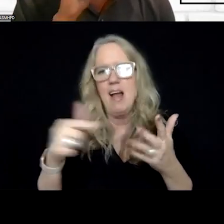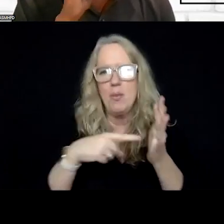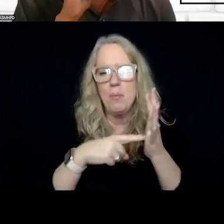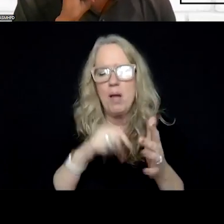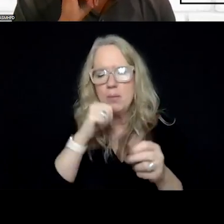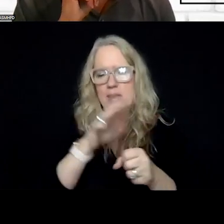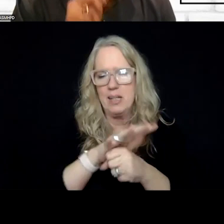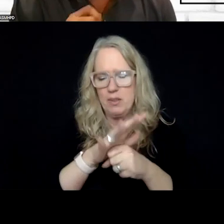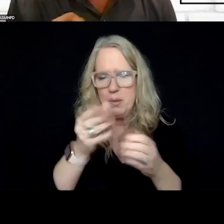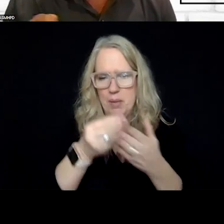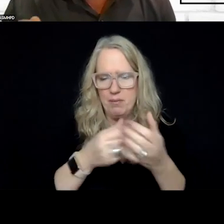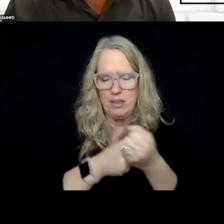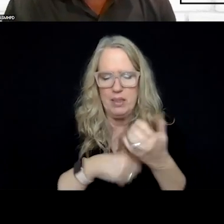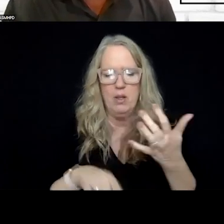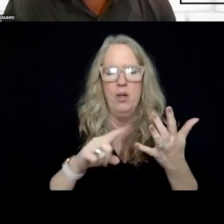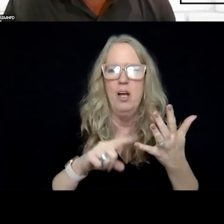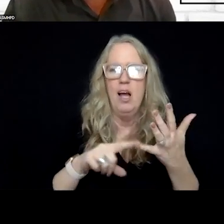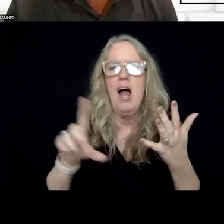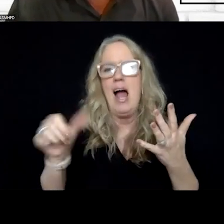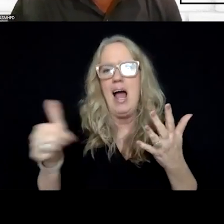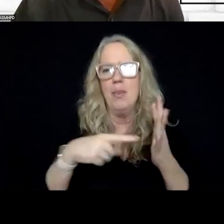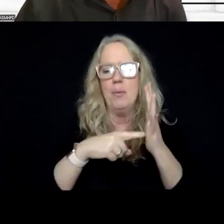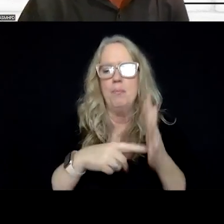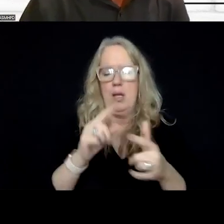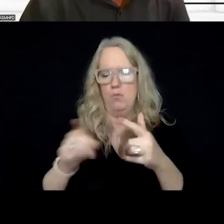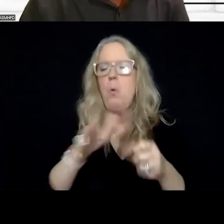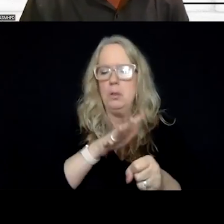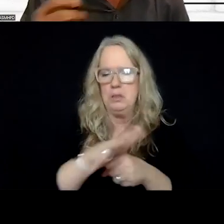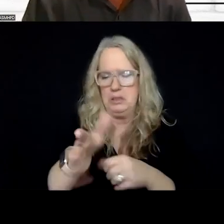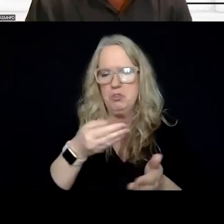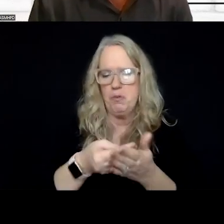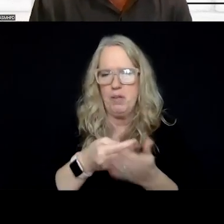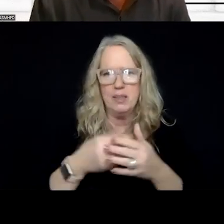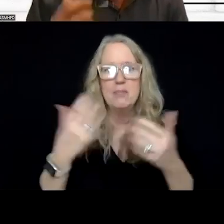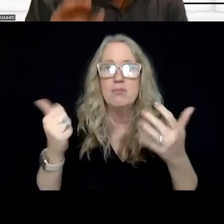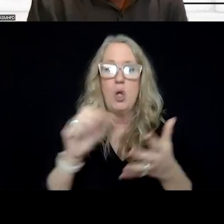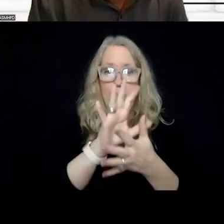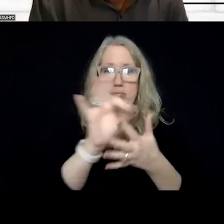FUNDING FOR NEED, OR OTHER MODEL WITH SUFFICIENT FUNDING FOR NEED. LOT OF CHOICES THERE.